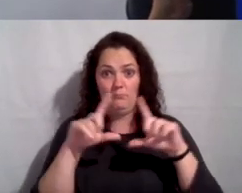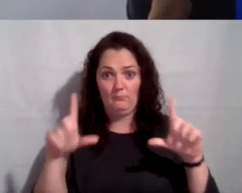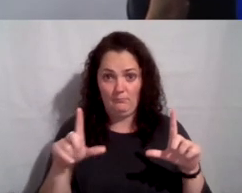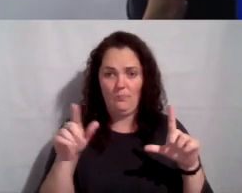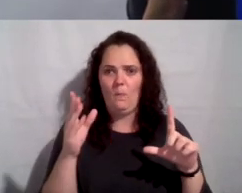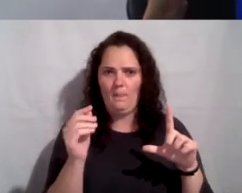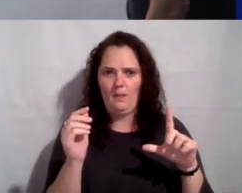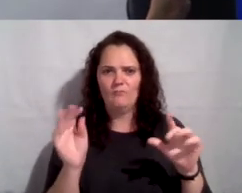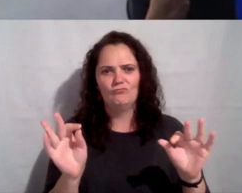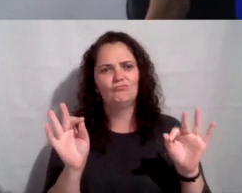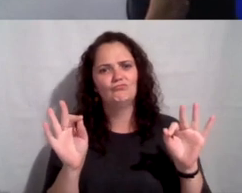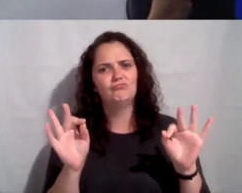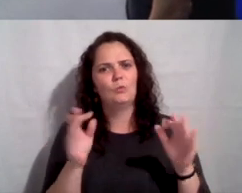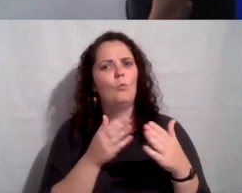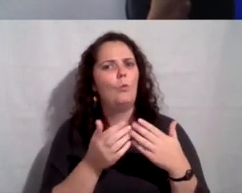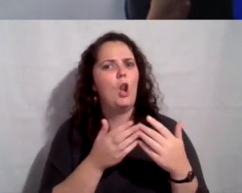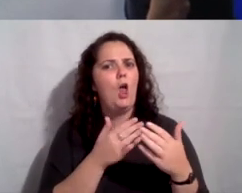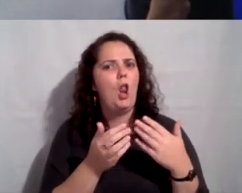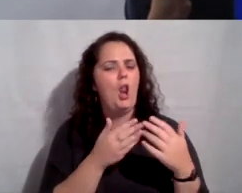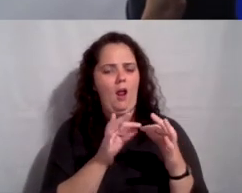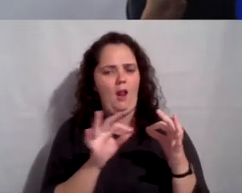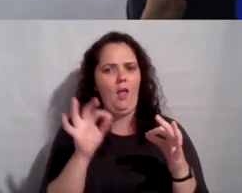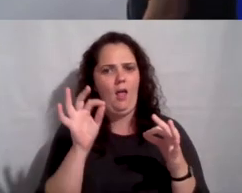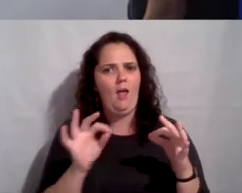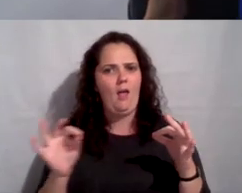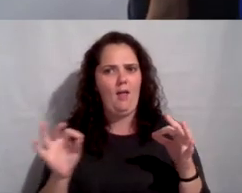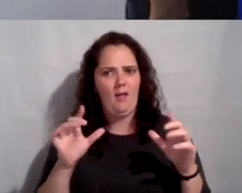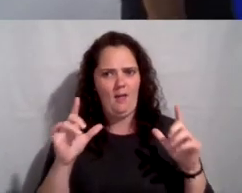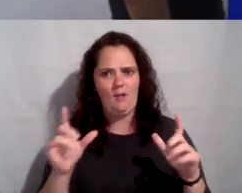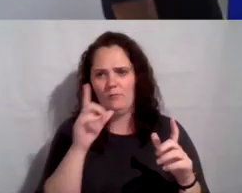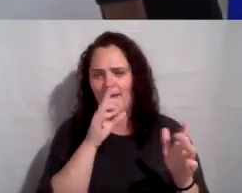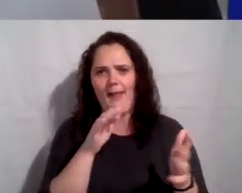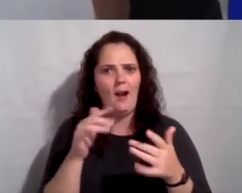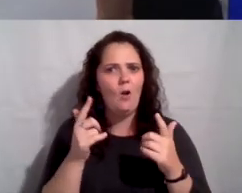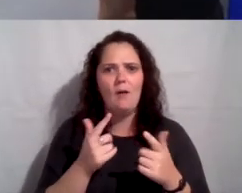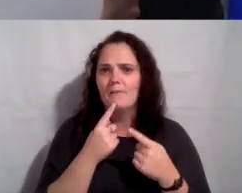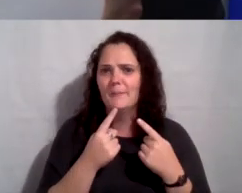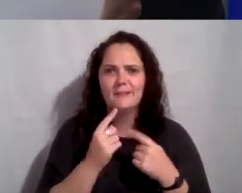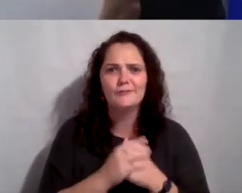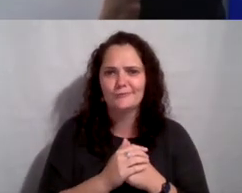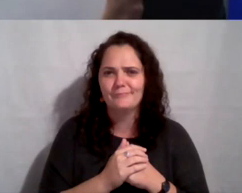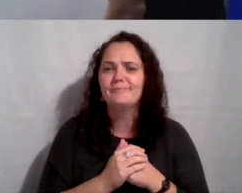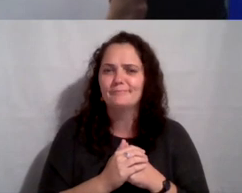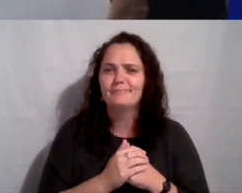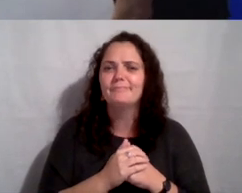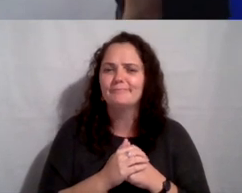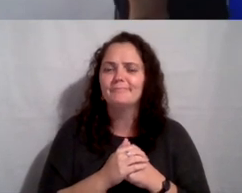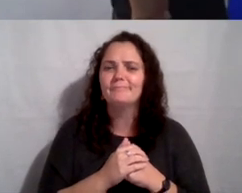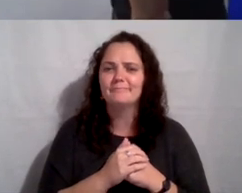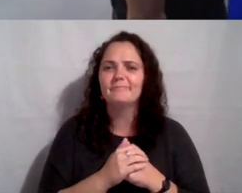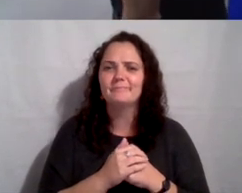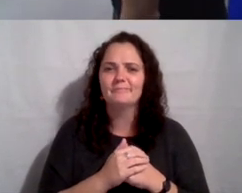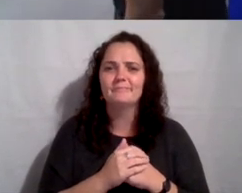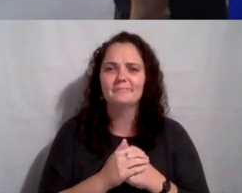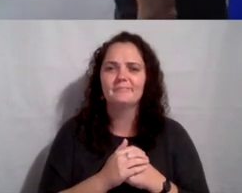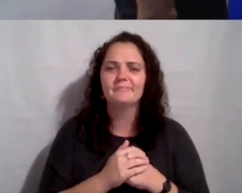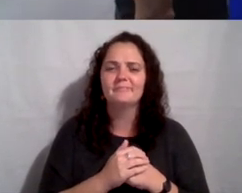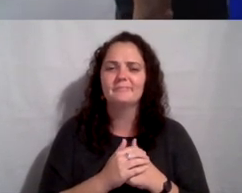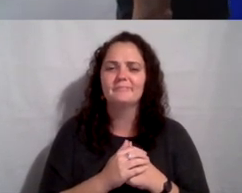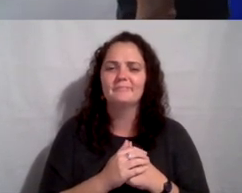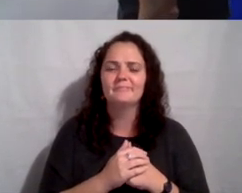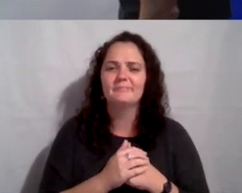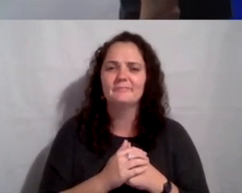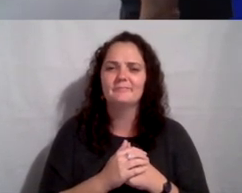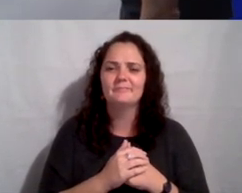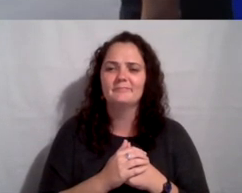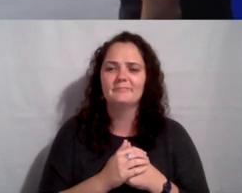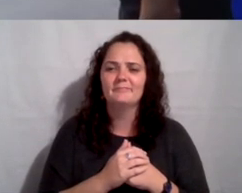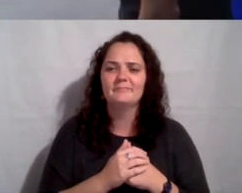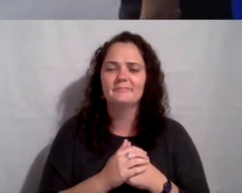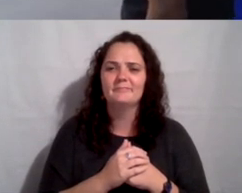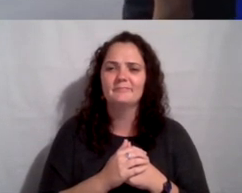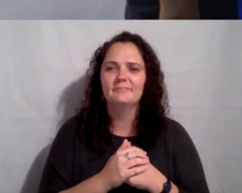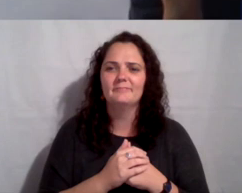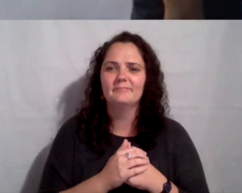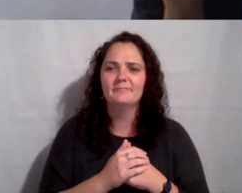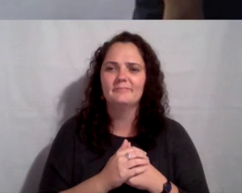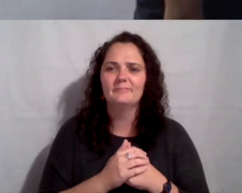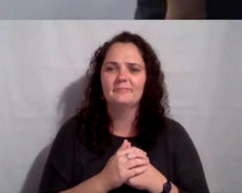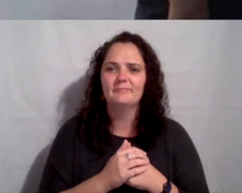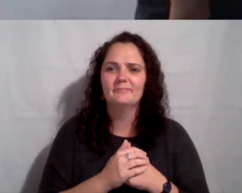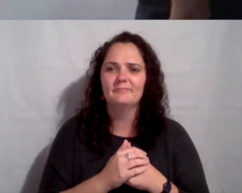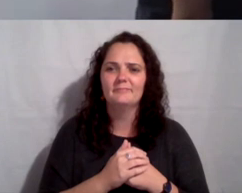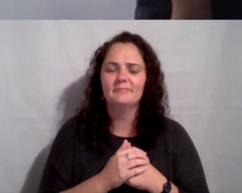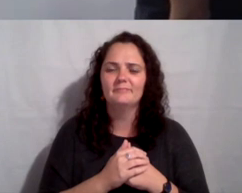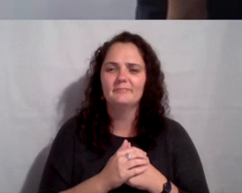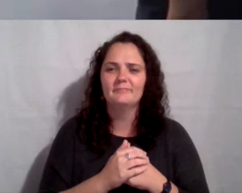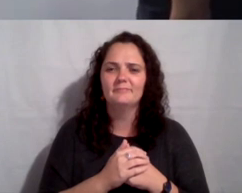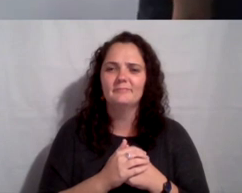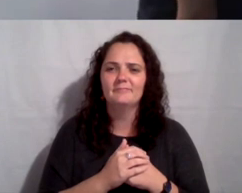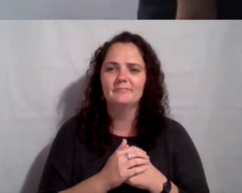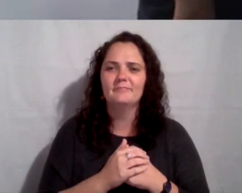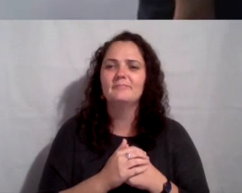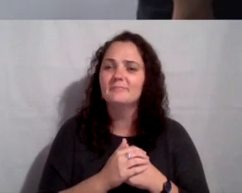lines, relatively economical mark making.